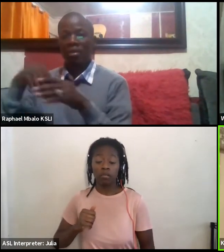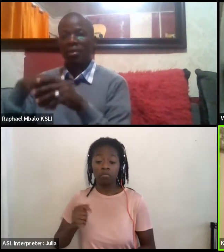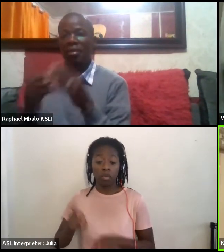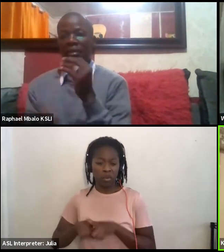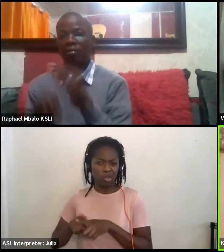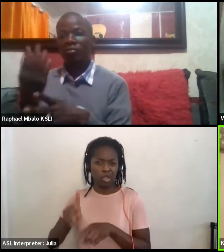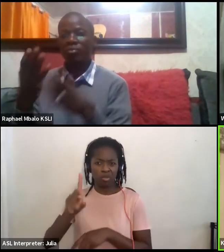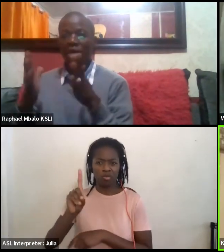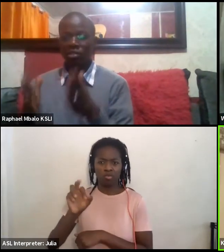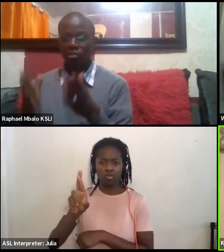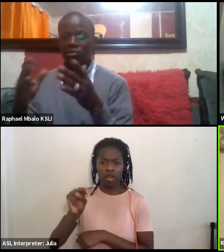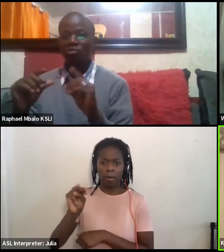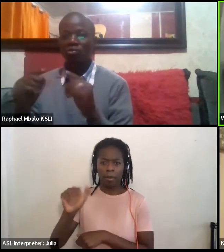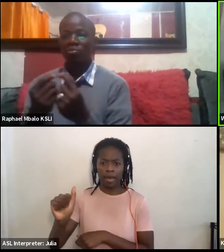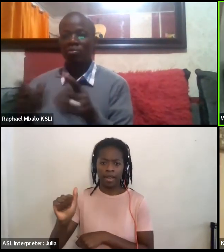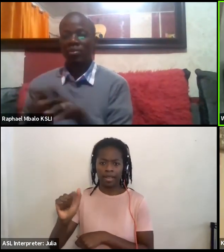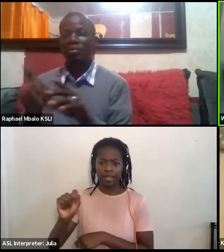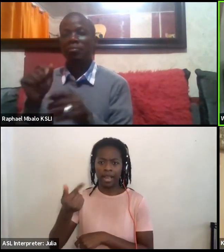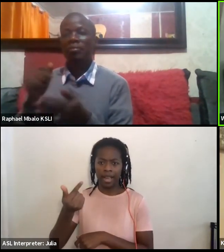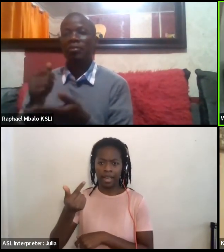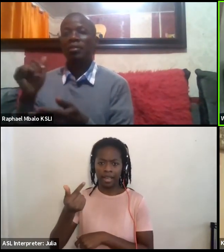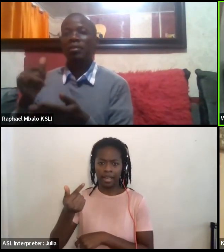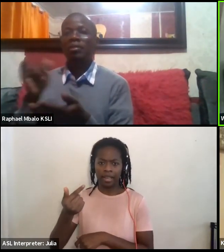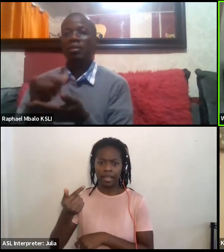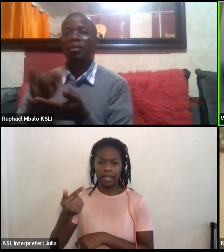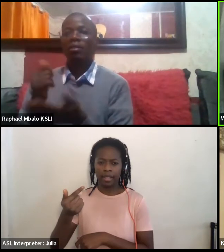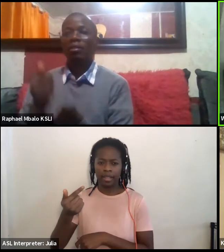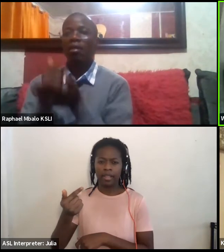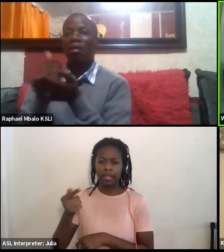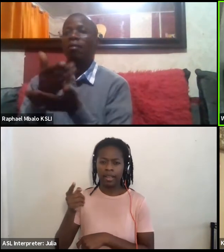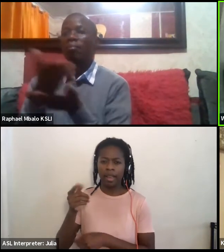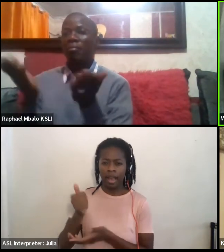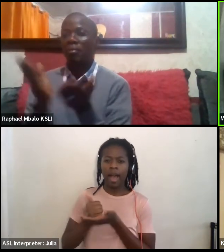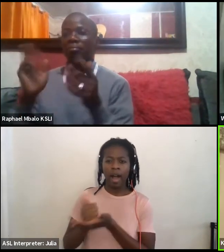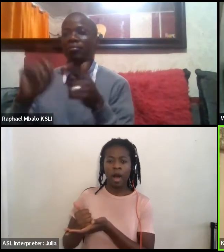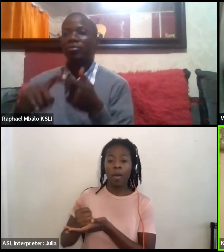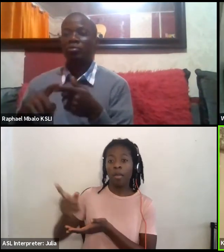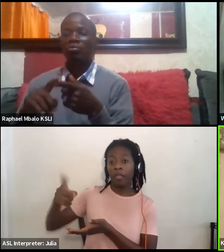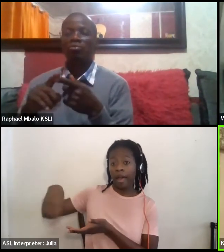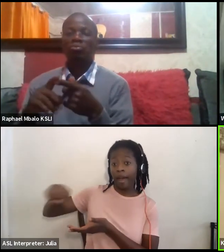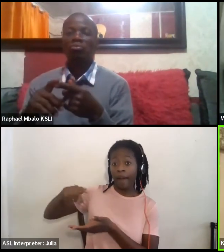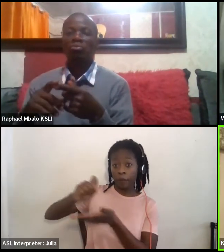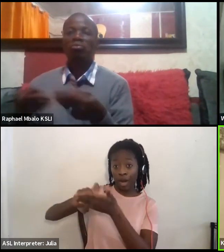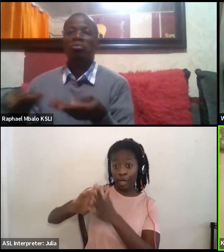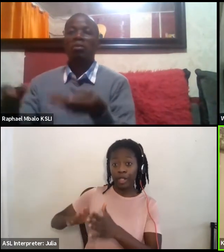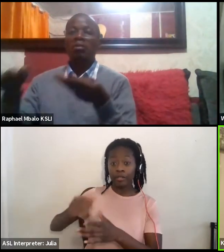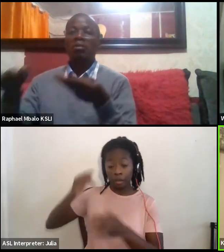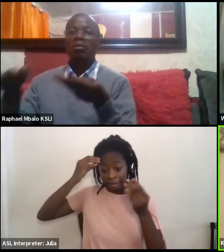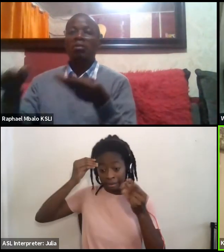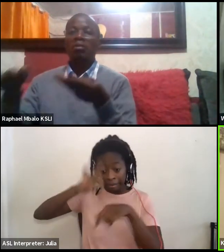it helped them let go as writers and also trust me